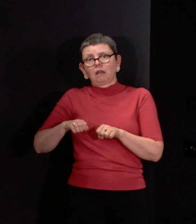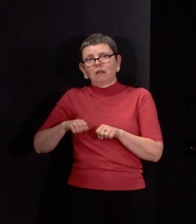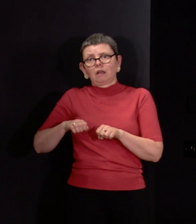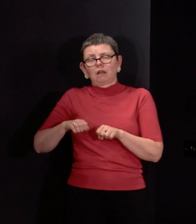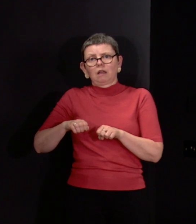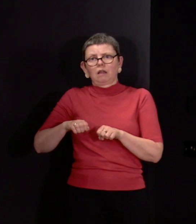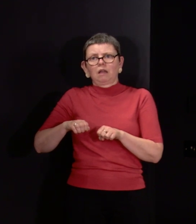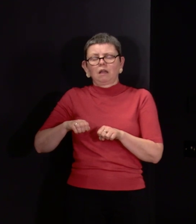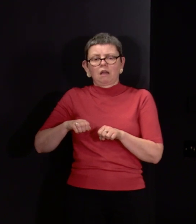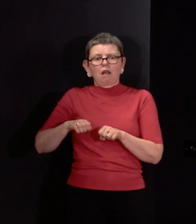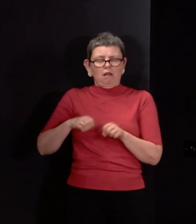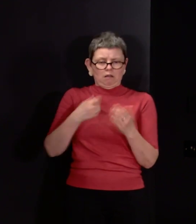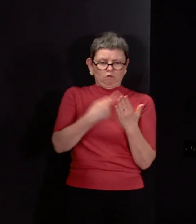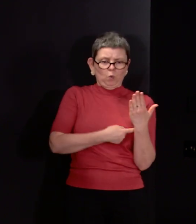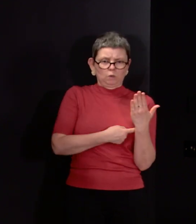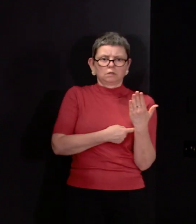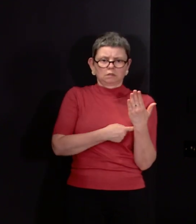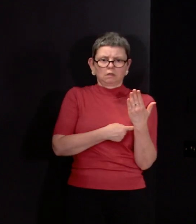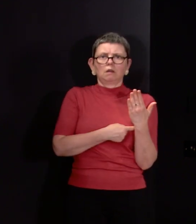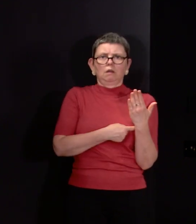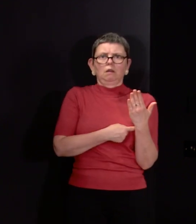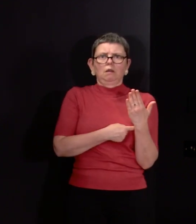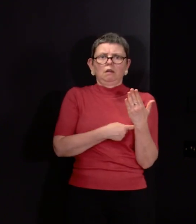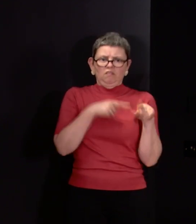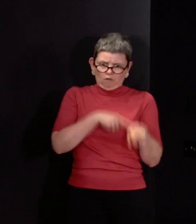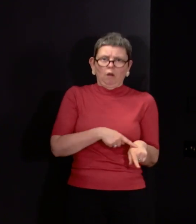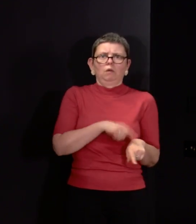compliance with the requirements, but actually a number of businesses, a number of people